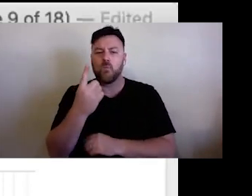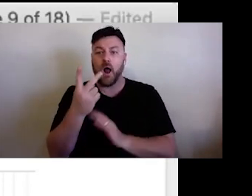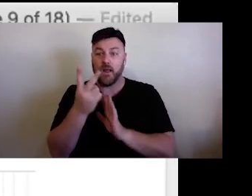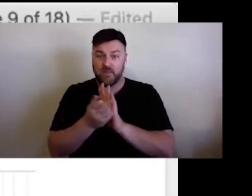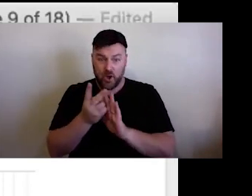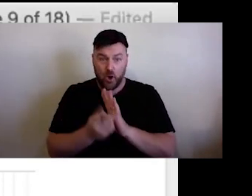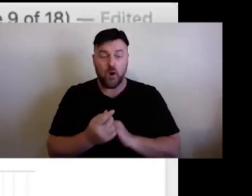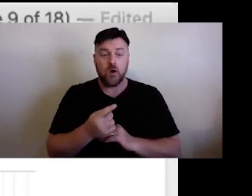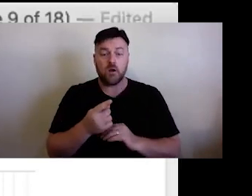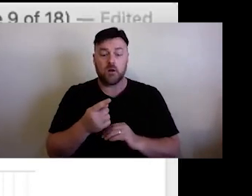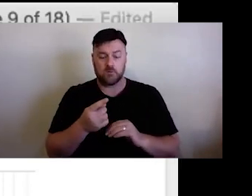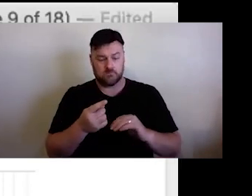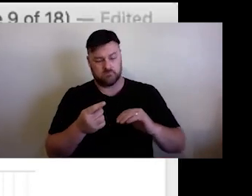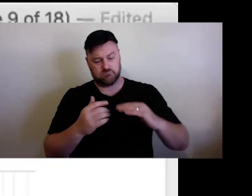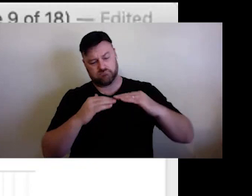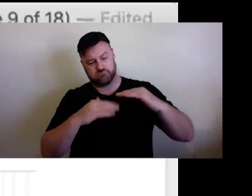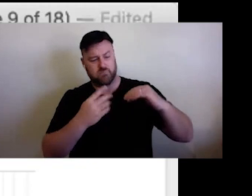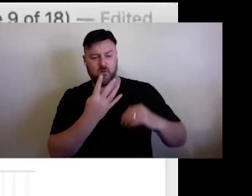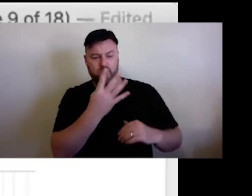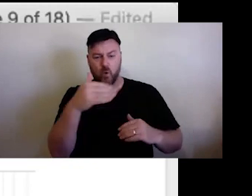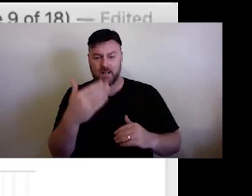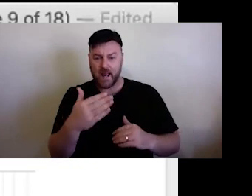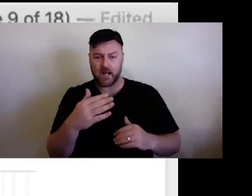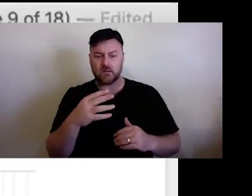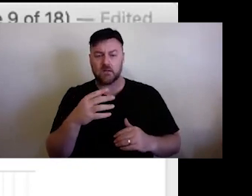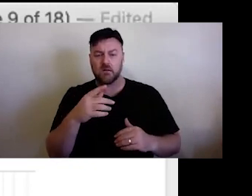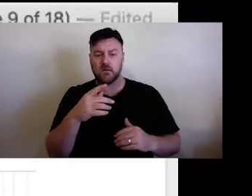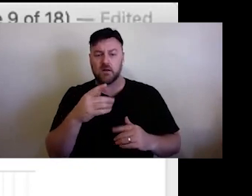amazing. Other broadcasters are doing things like having video